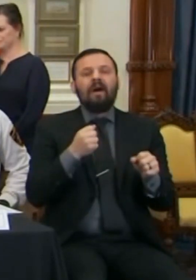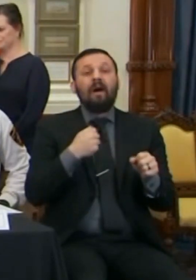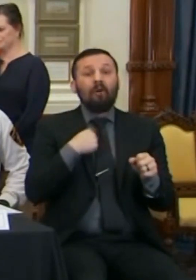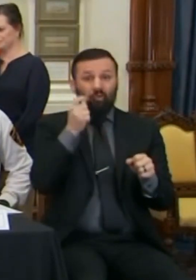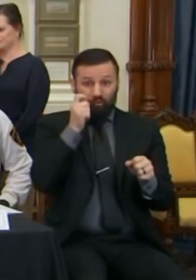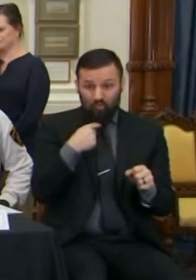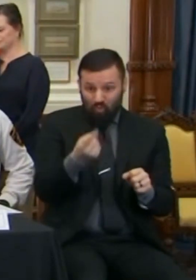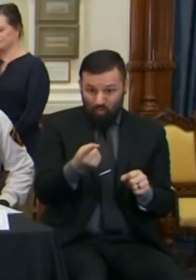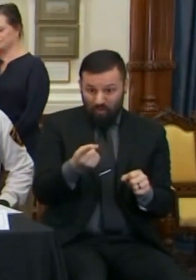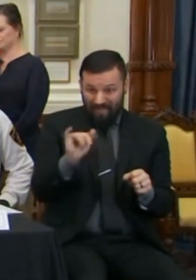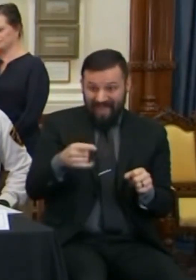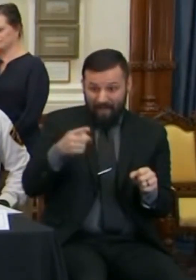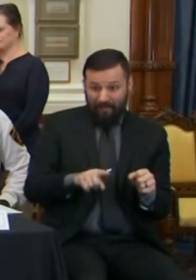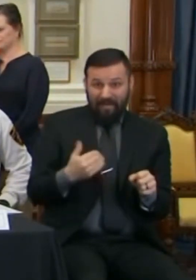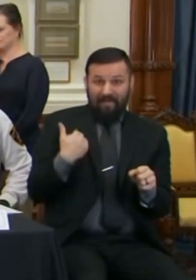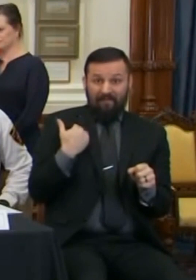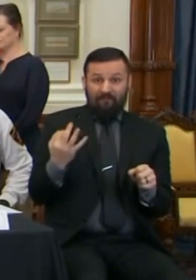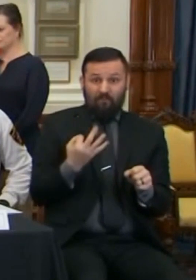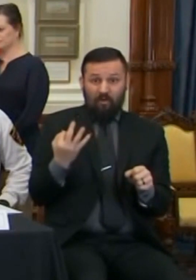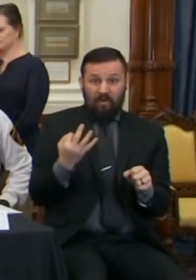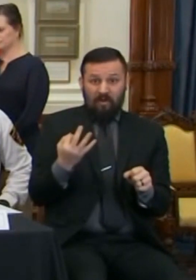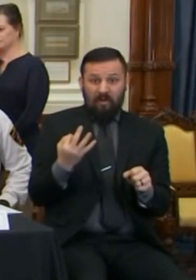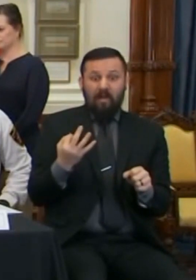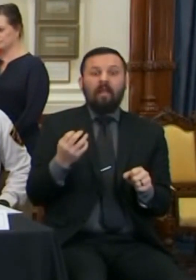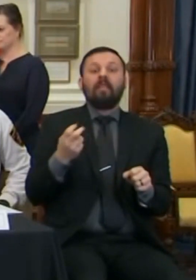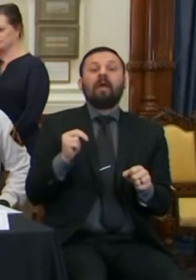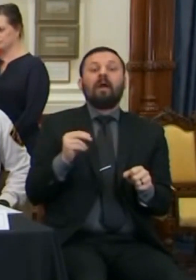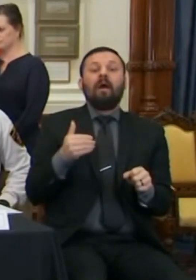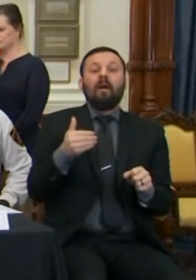you happened last Friday the following Monday being the Monday of